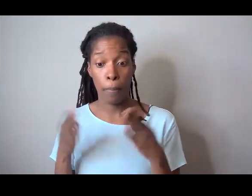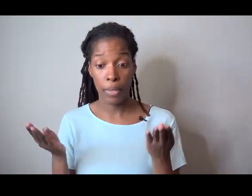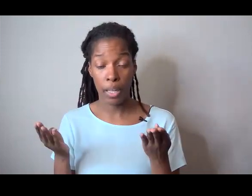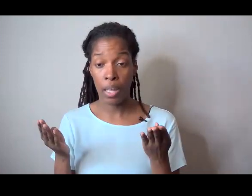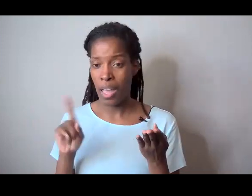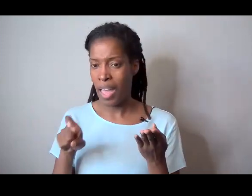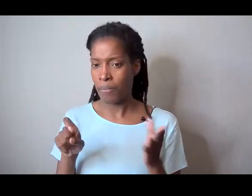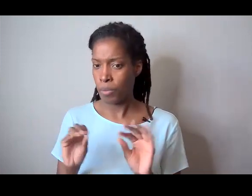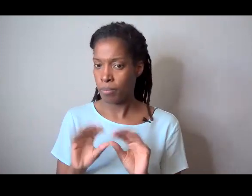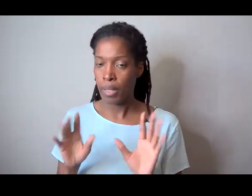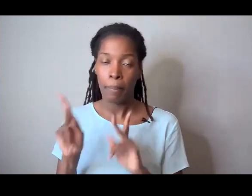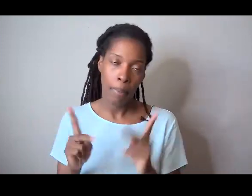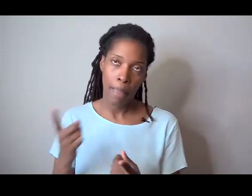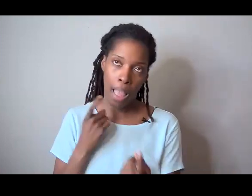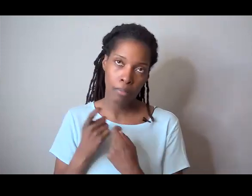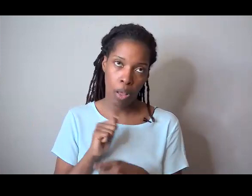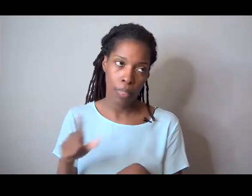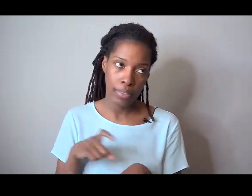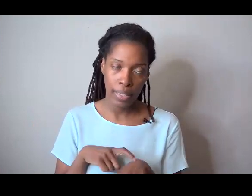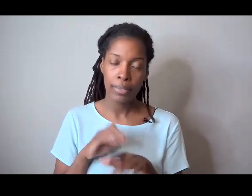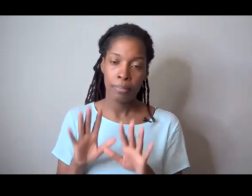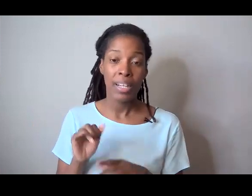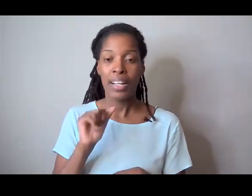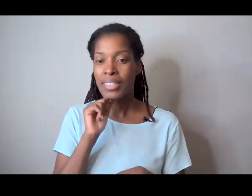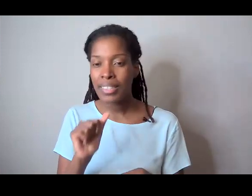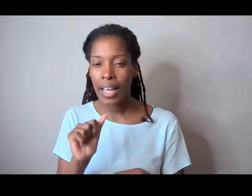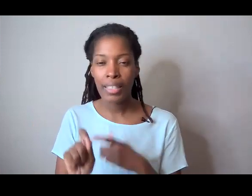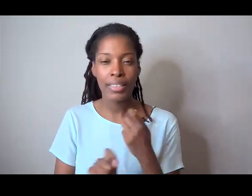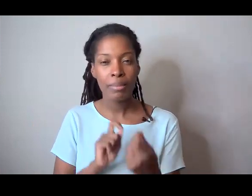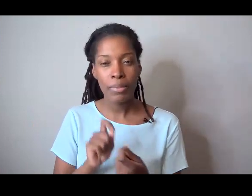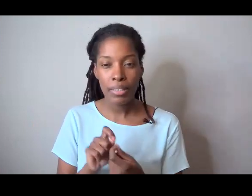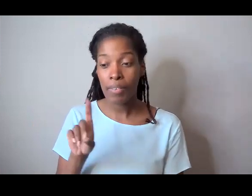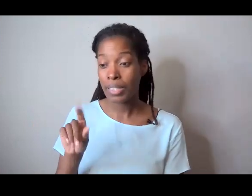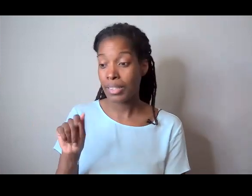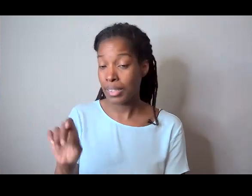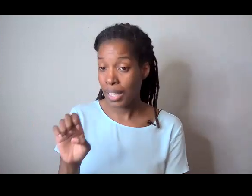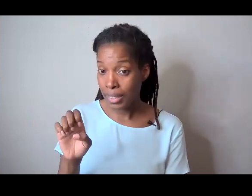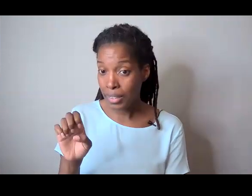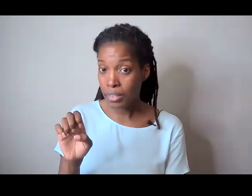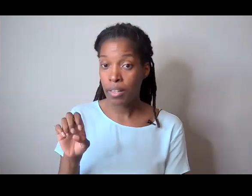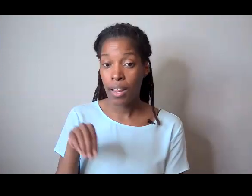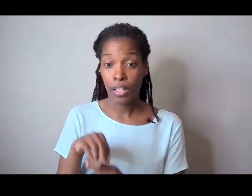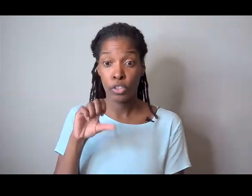that there's no, and I get this question often, there's no specific date in social security's rules